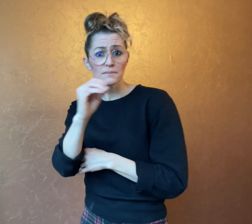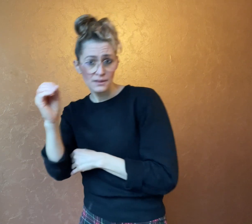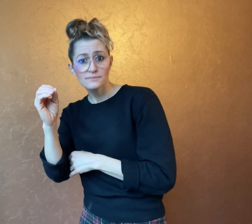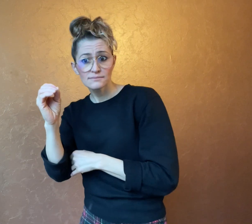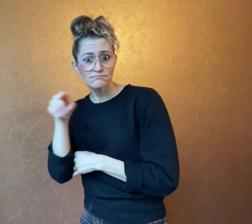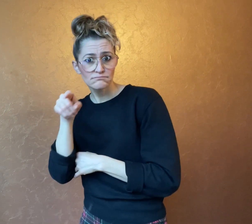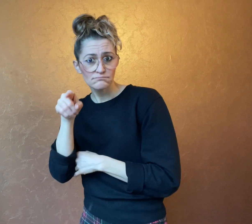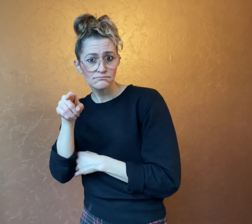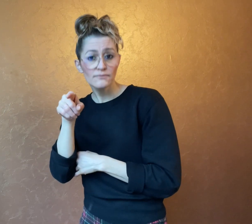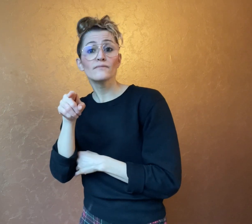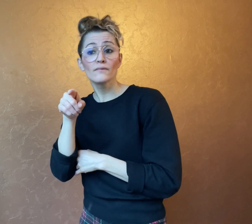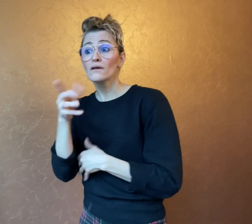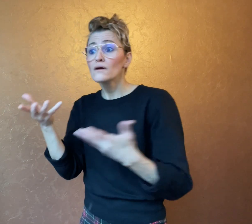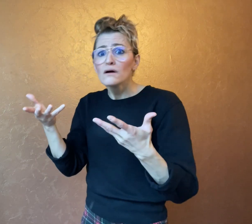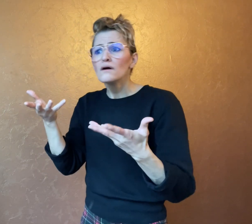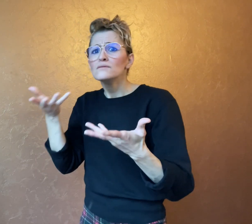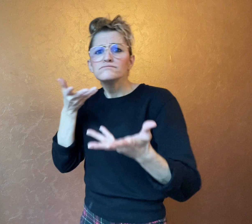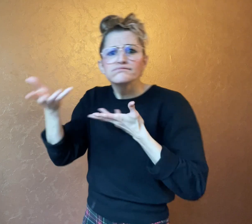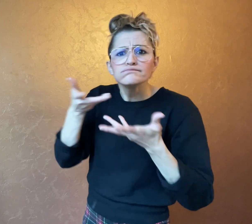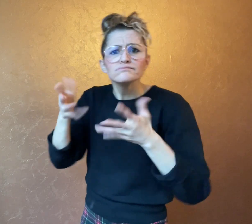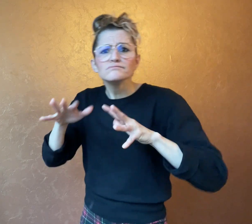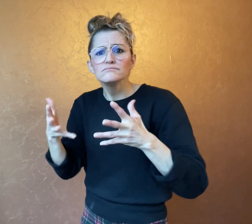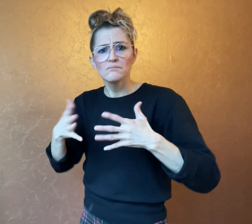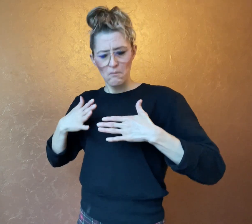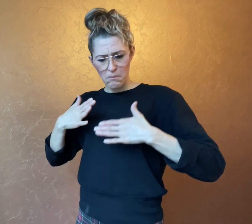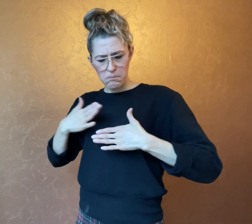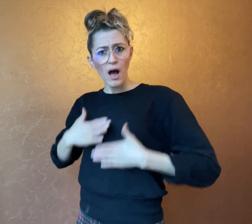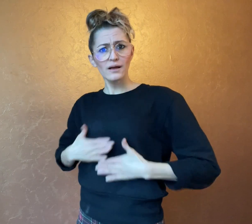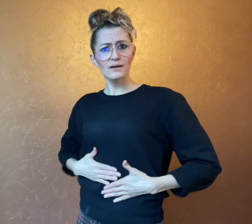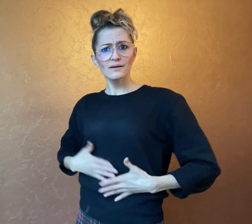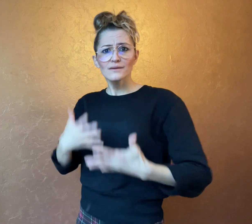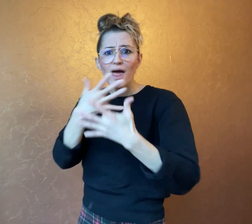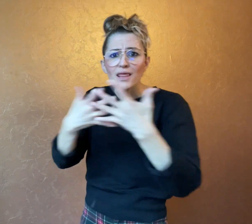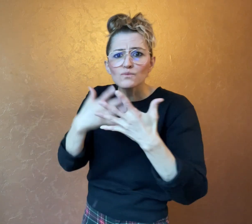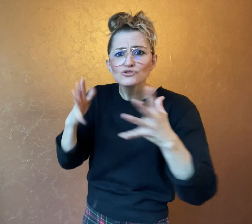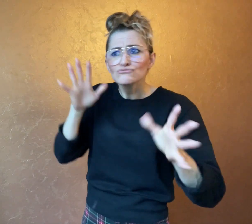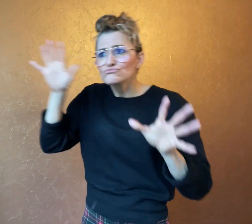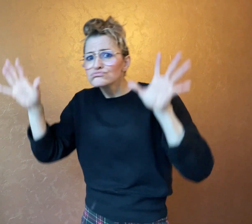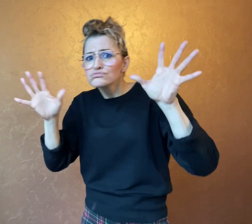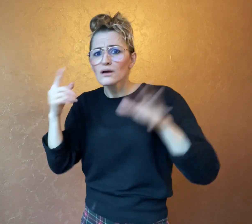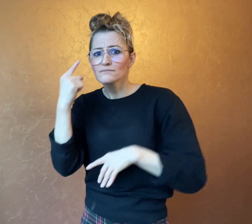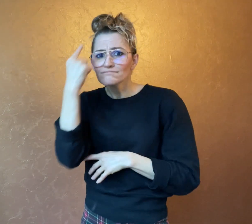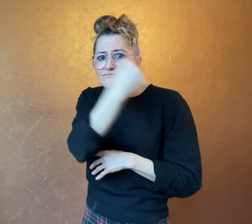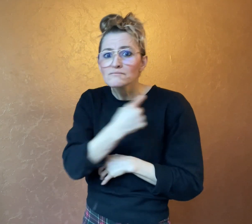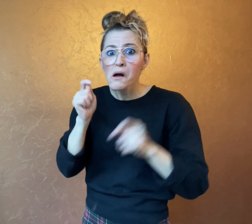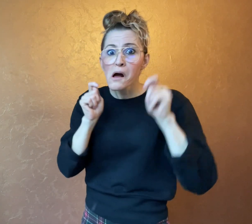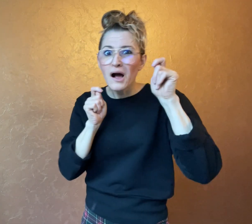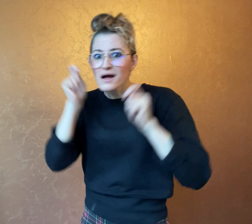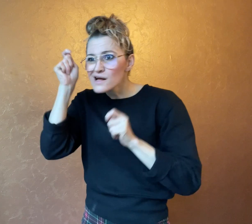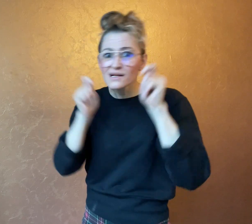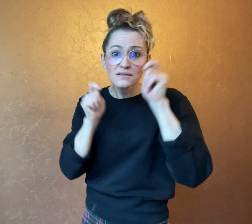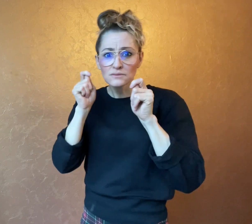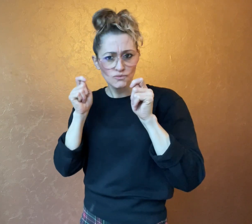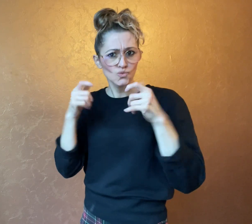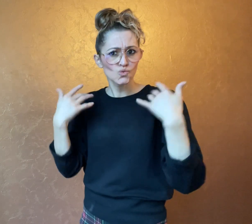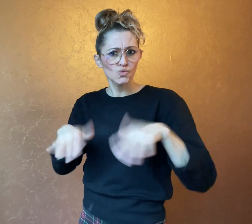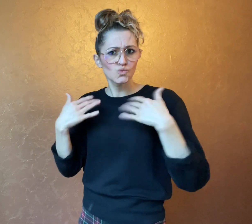Body language and facial expressions are an important part